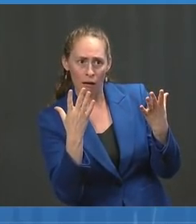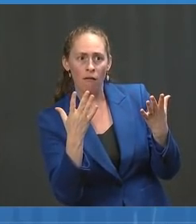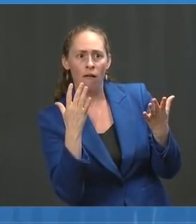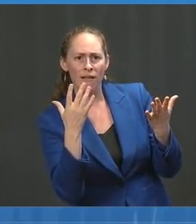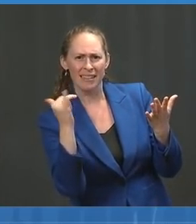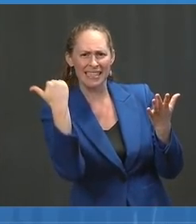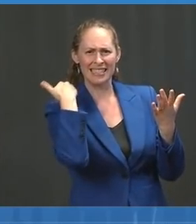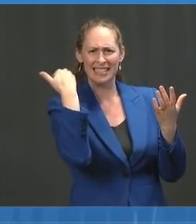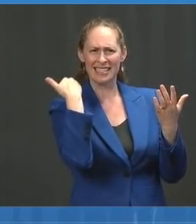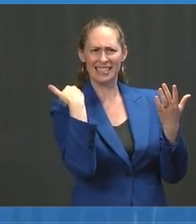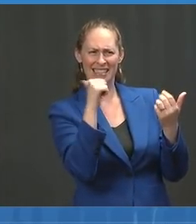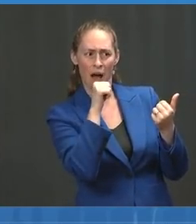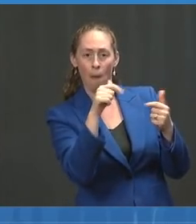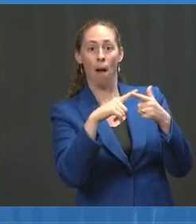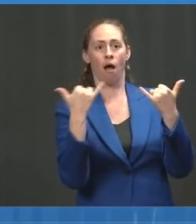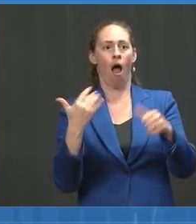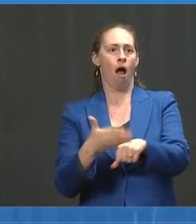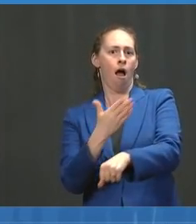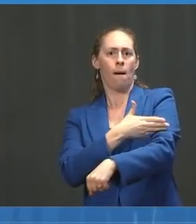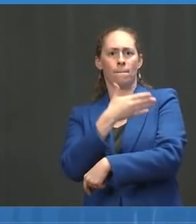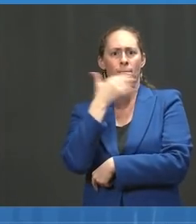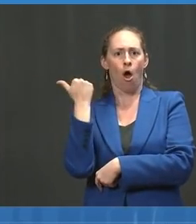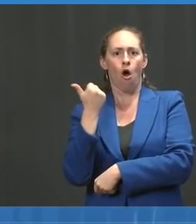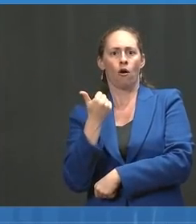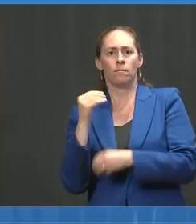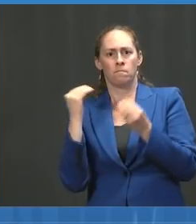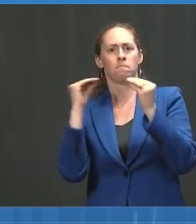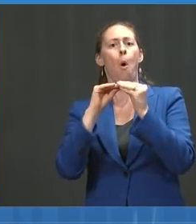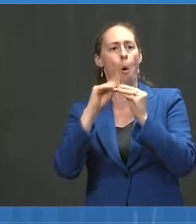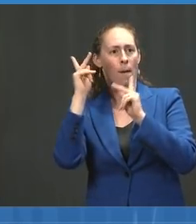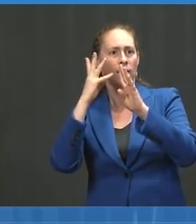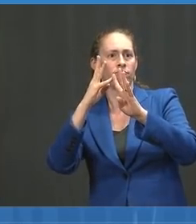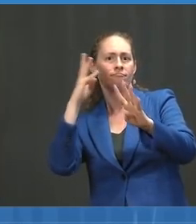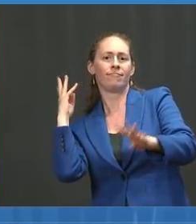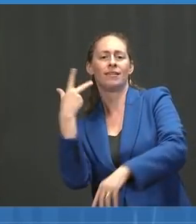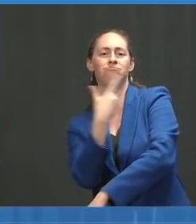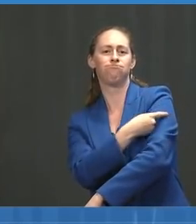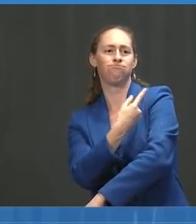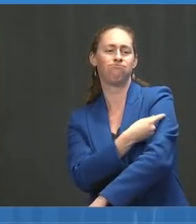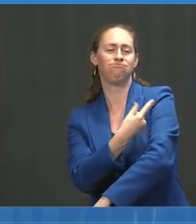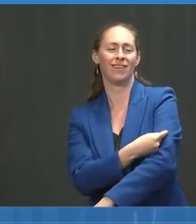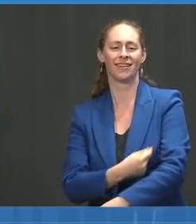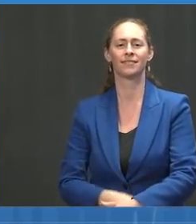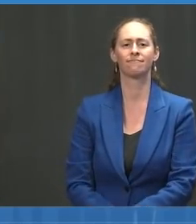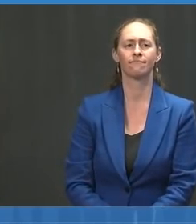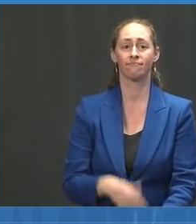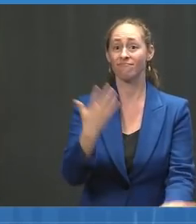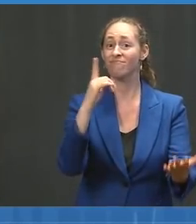This is critical progress. In the face of the Delta variant, more and more Americans